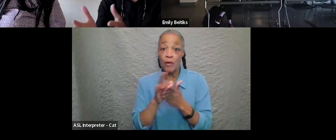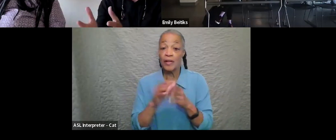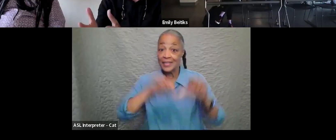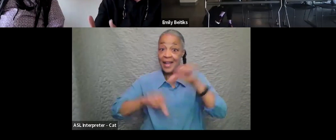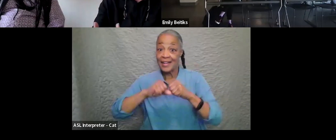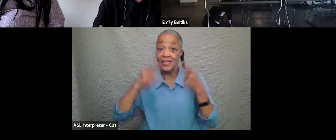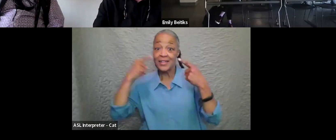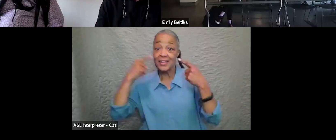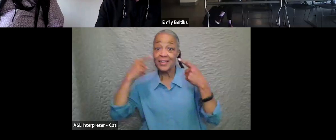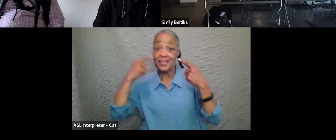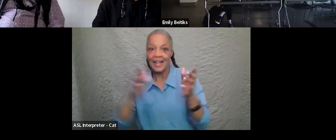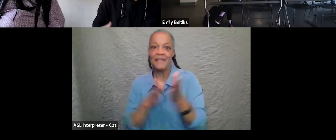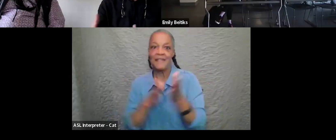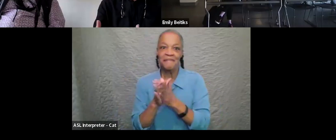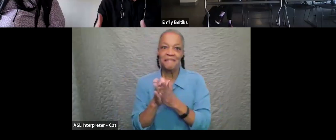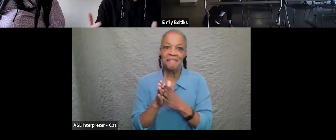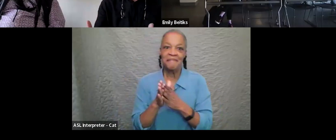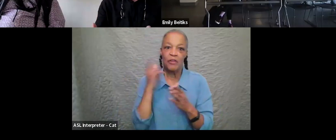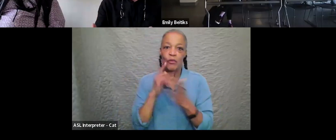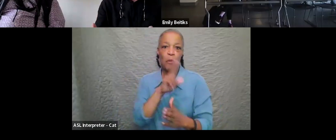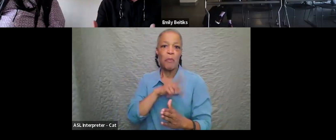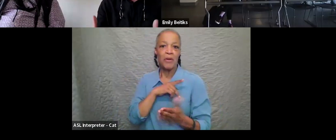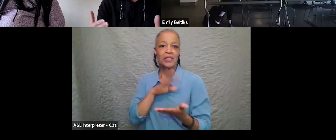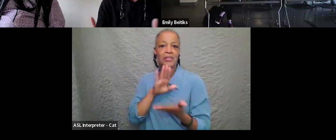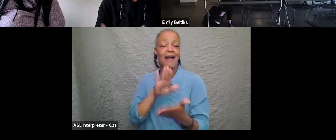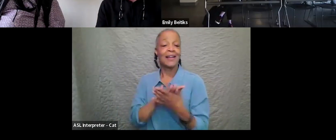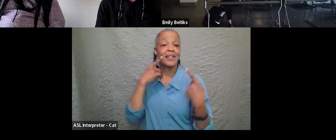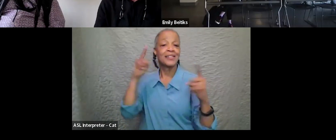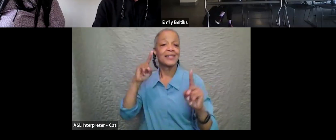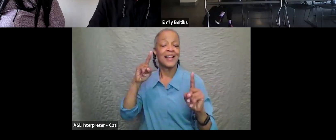and the drive for personal academic success, right?